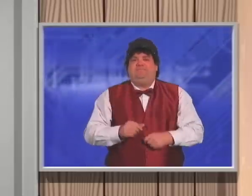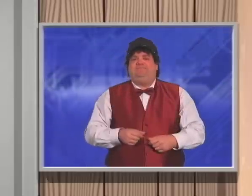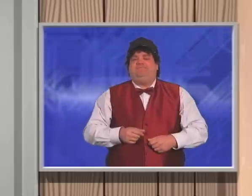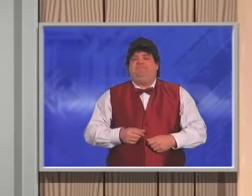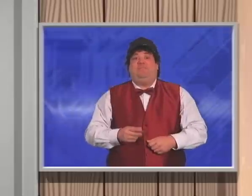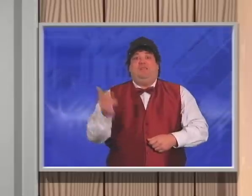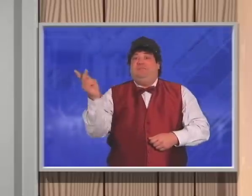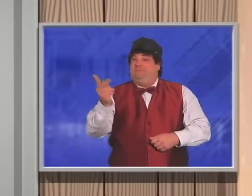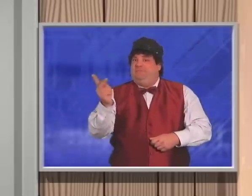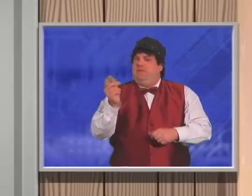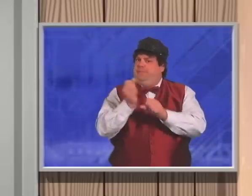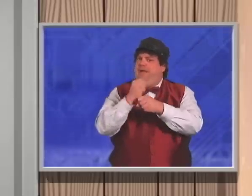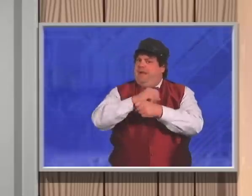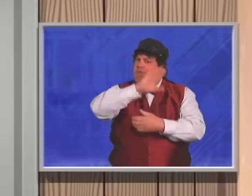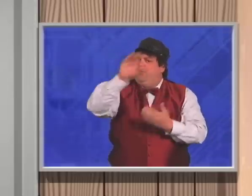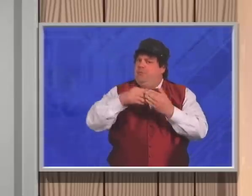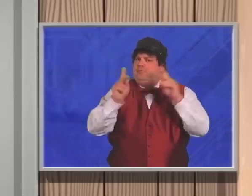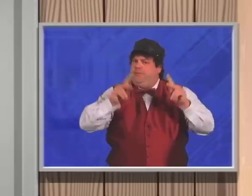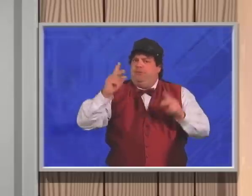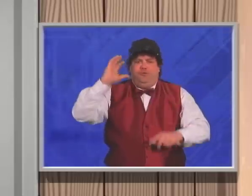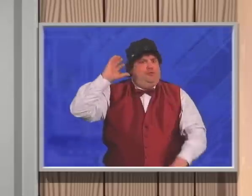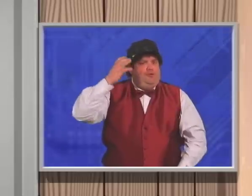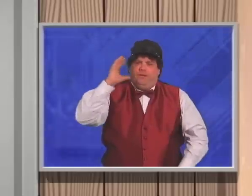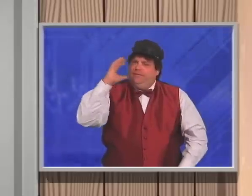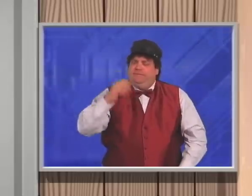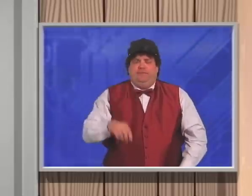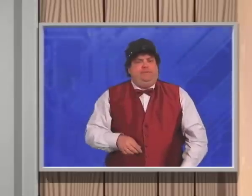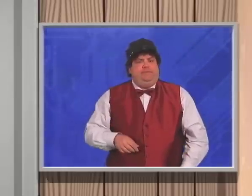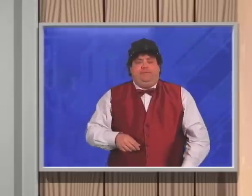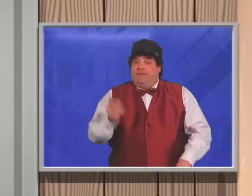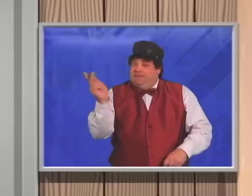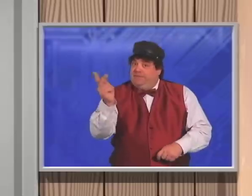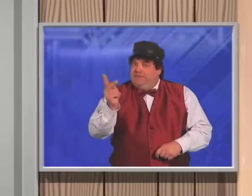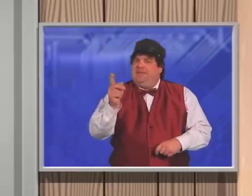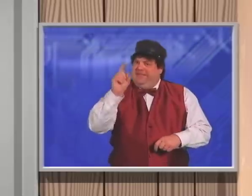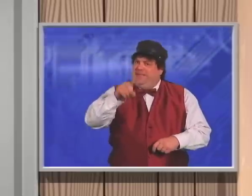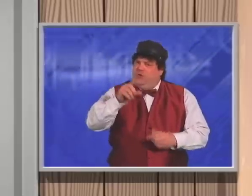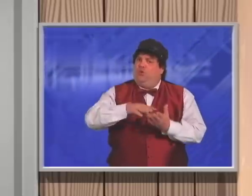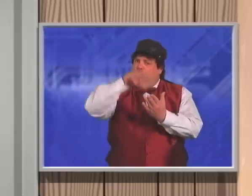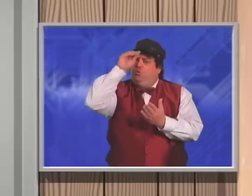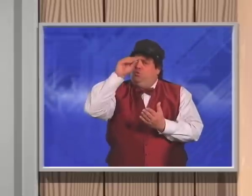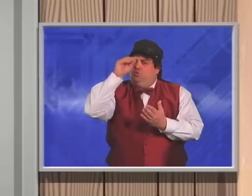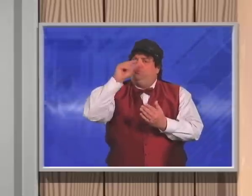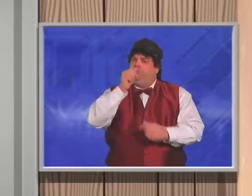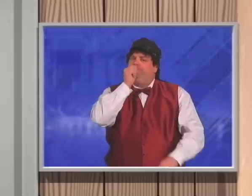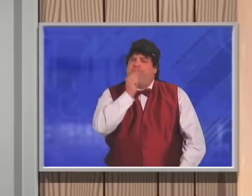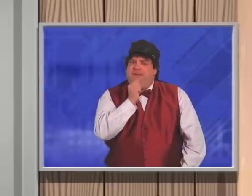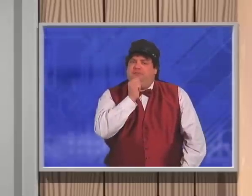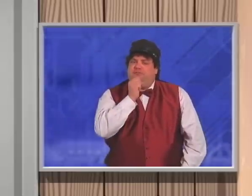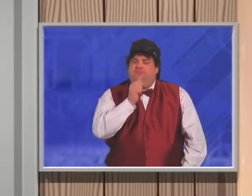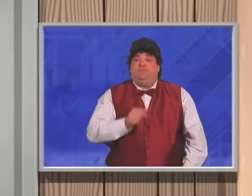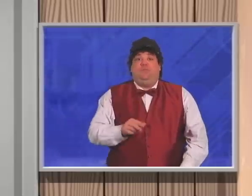BUT THEY'RE MAKING EVERYONE ELSE CRAZY. THEY NEED TO LEARN PATIENCE.